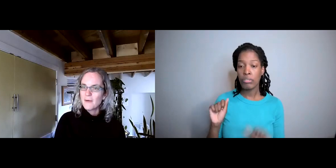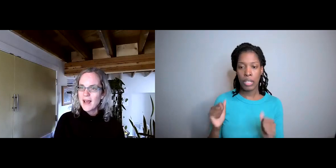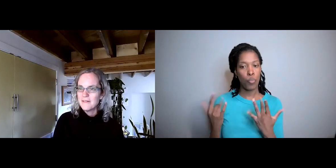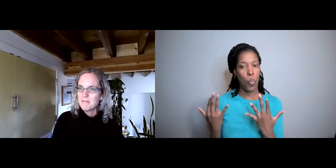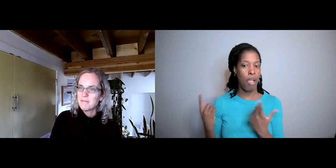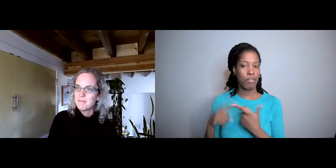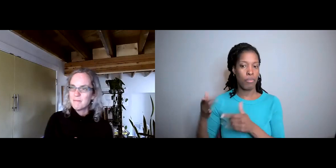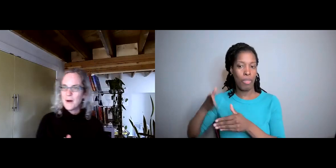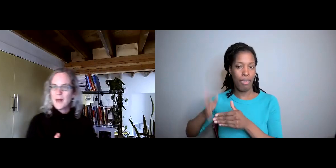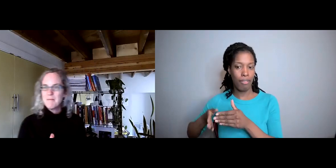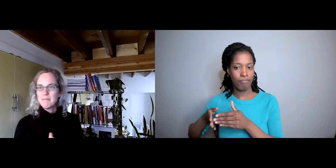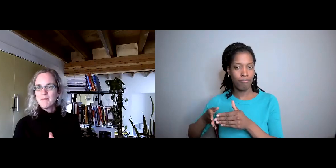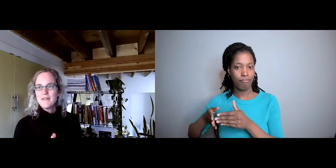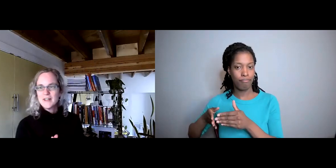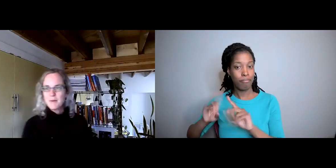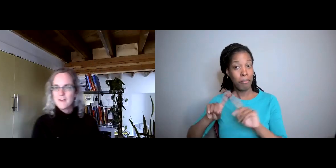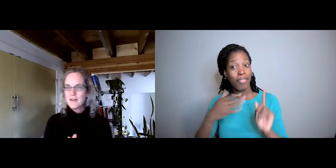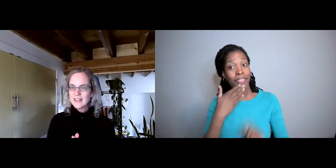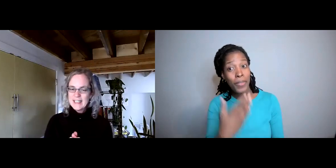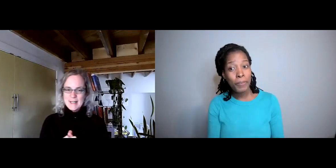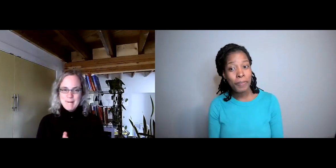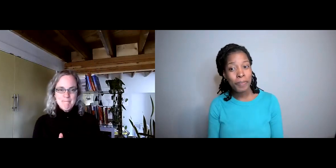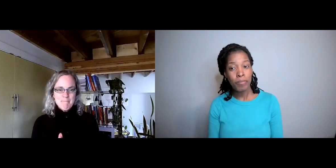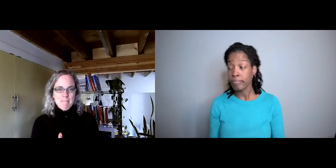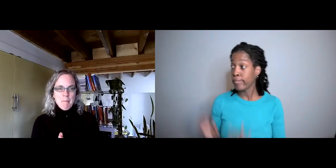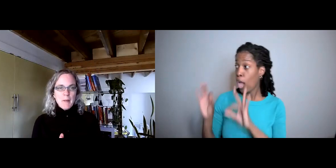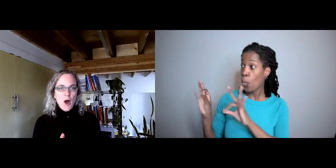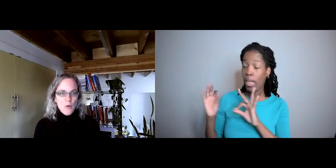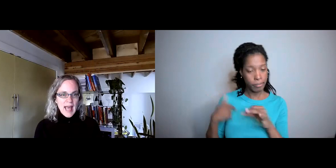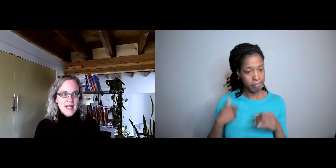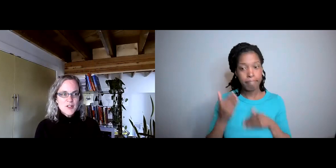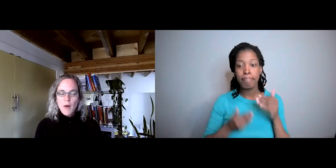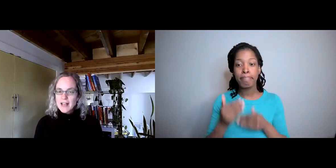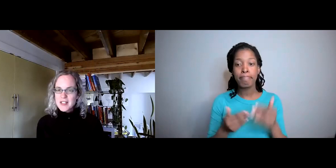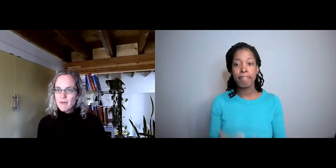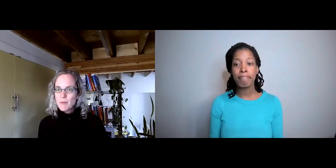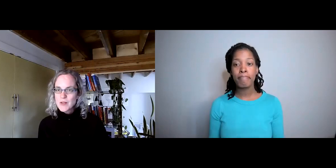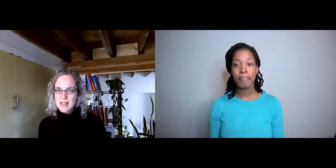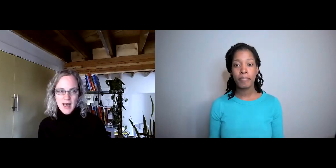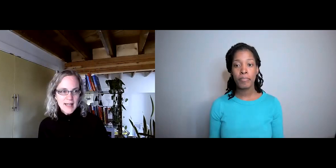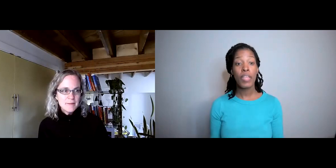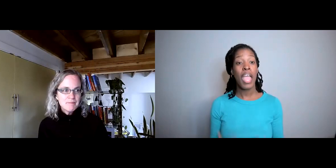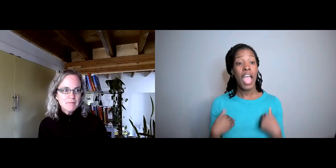Okay, okay, perfect. Perfect. Perfect. Okay, so I just have one more slide.